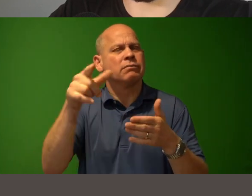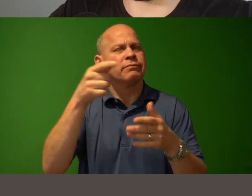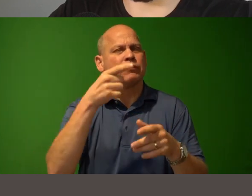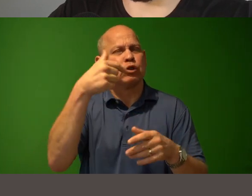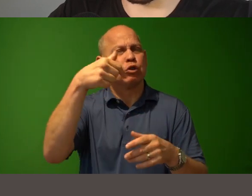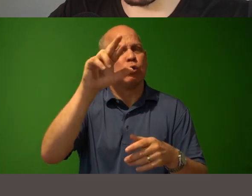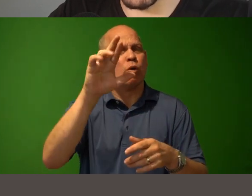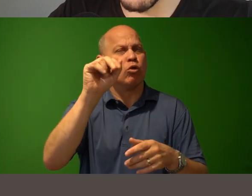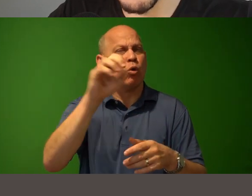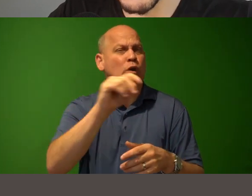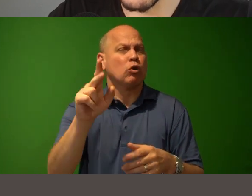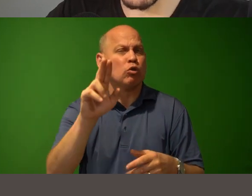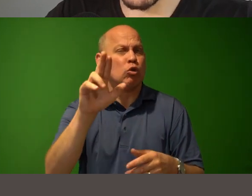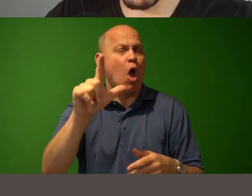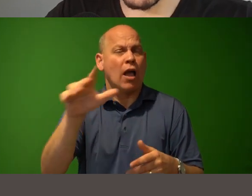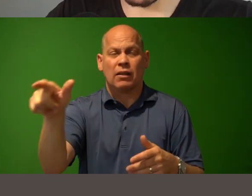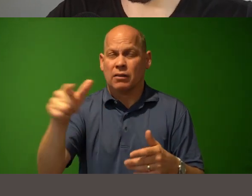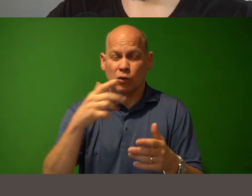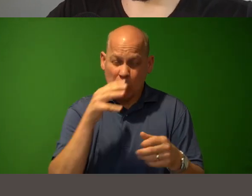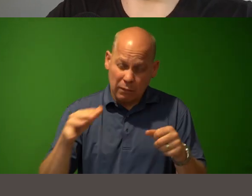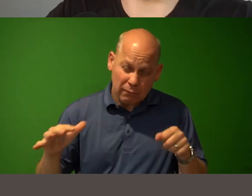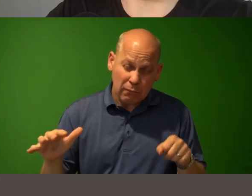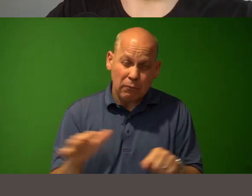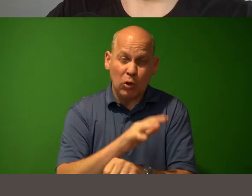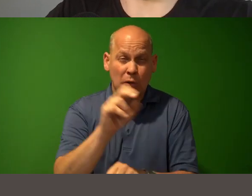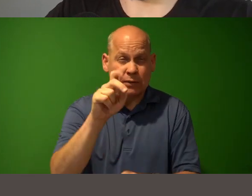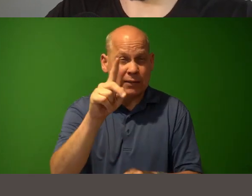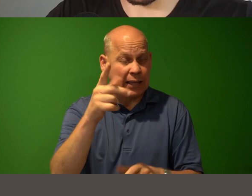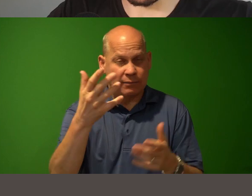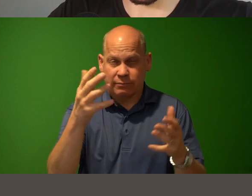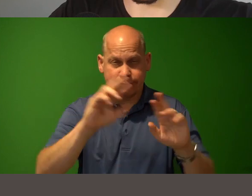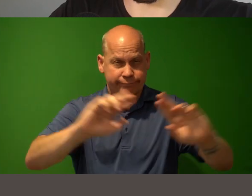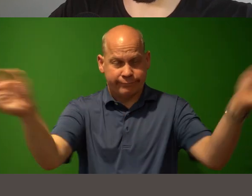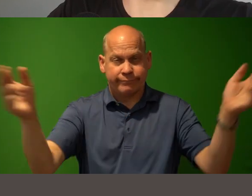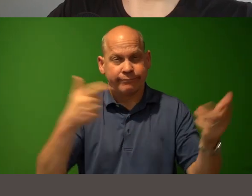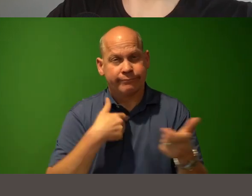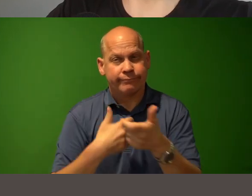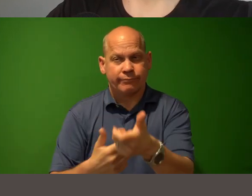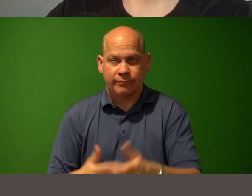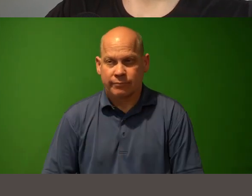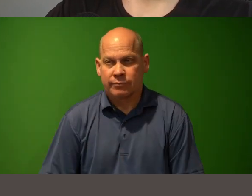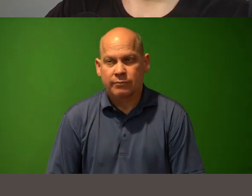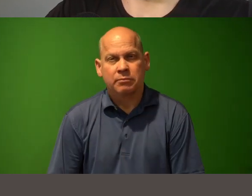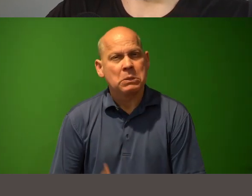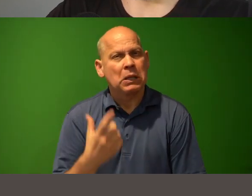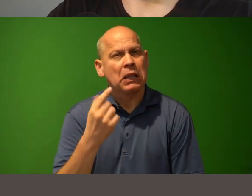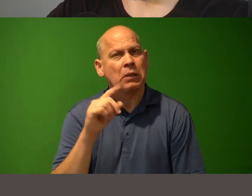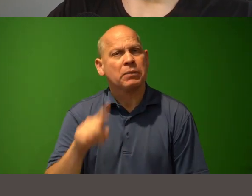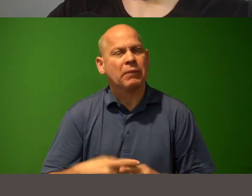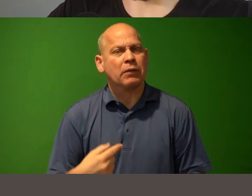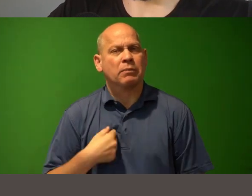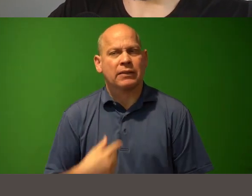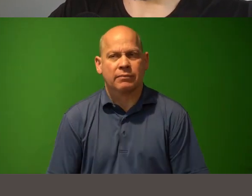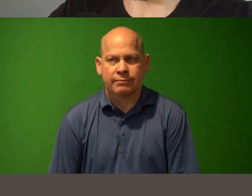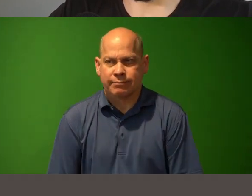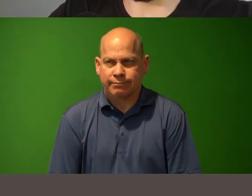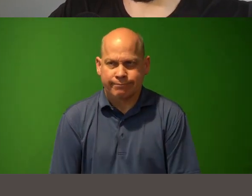in URL, and you will have the entire deck at your disposal. A little bit about me.